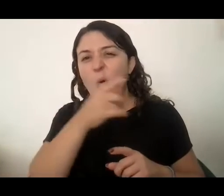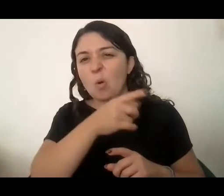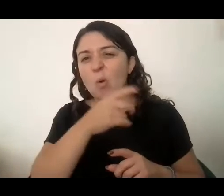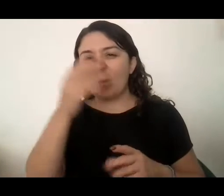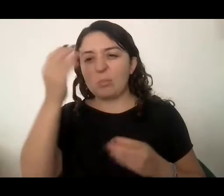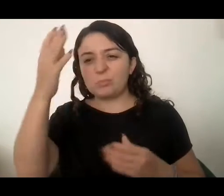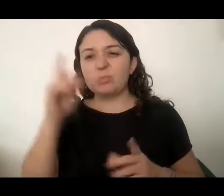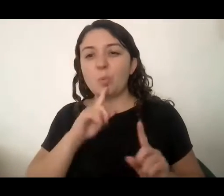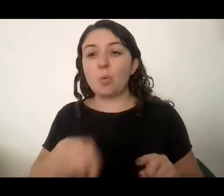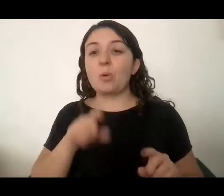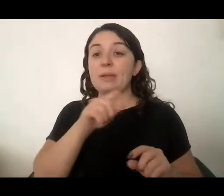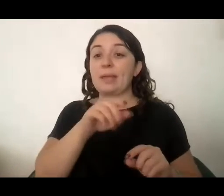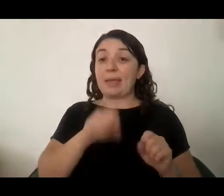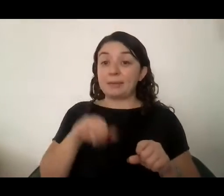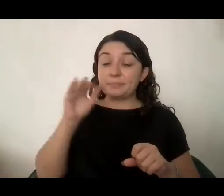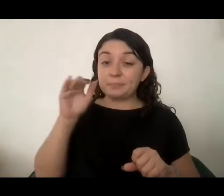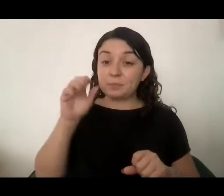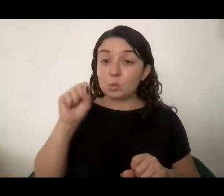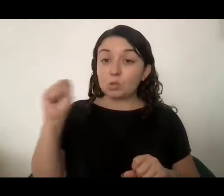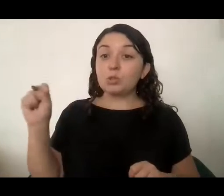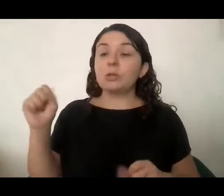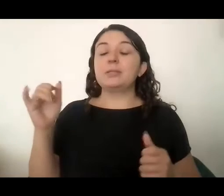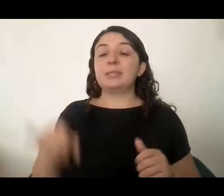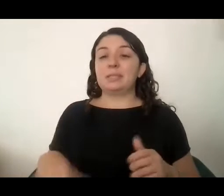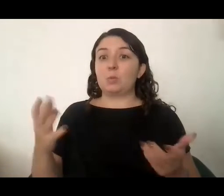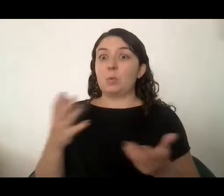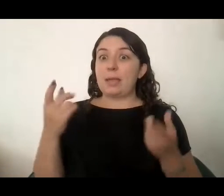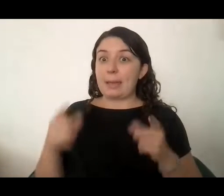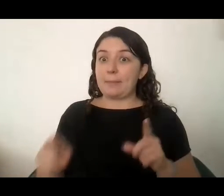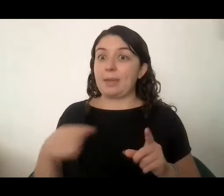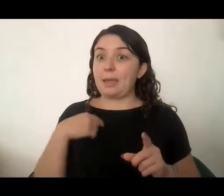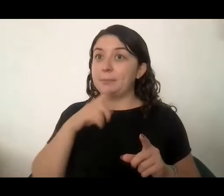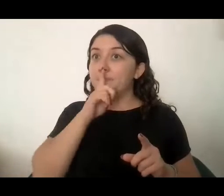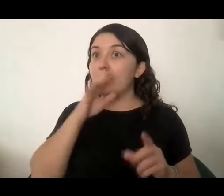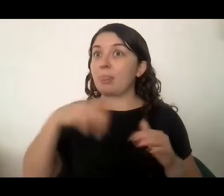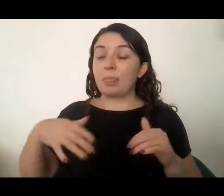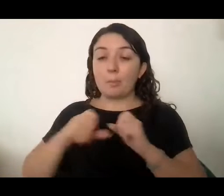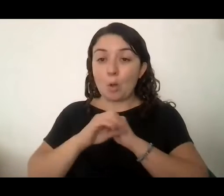Social Security and say hey, this is what I am doing. I haven't actually started marketing or